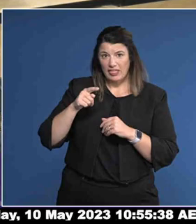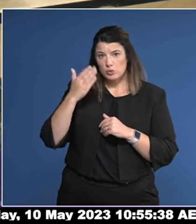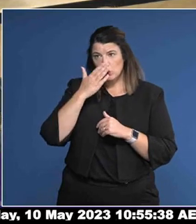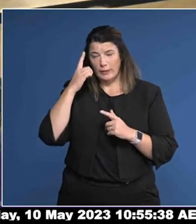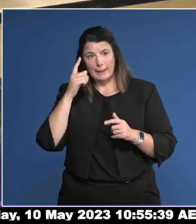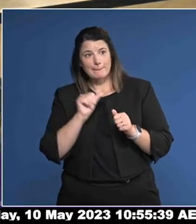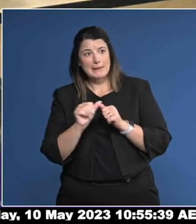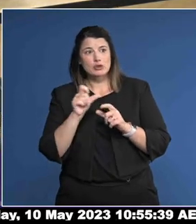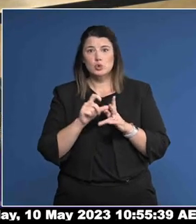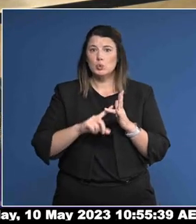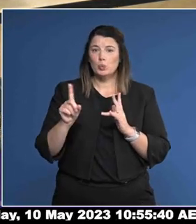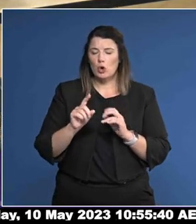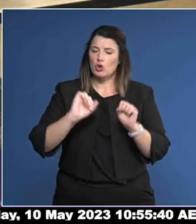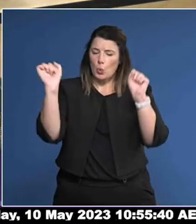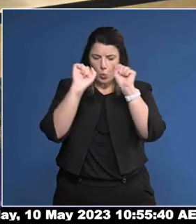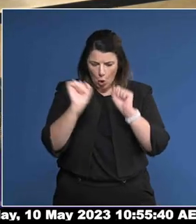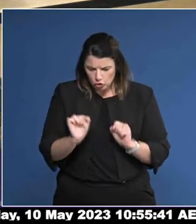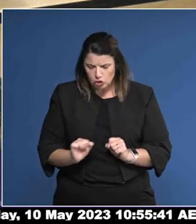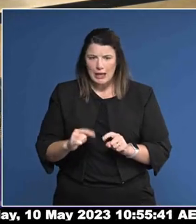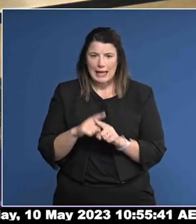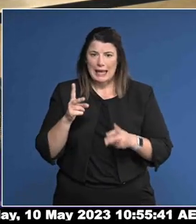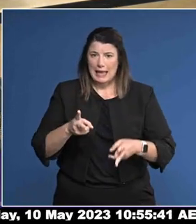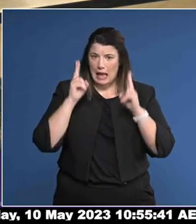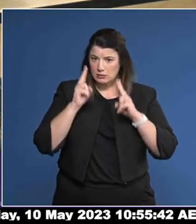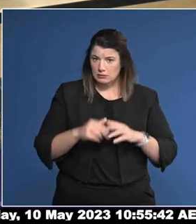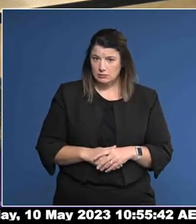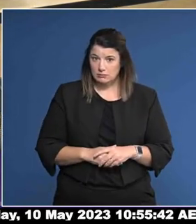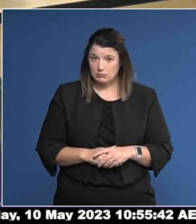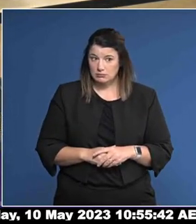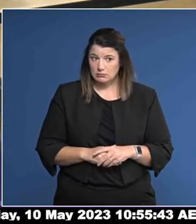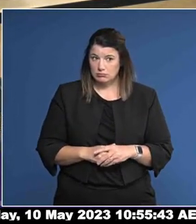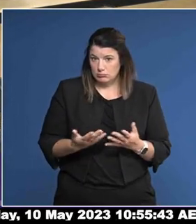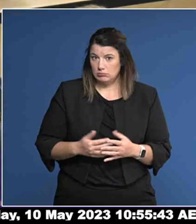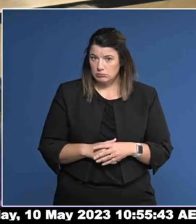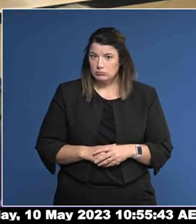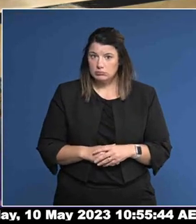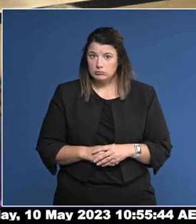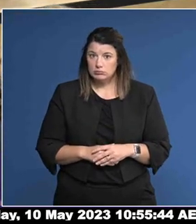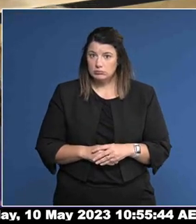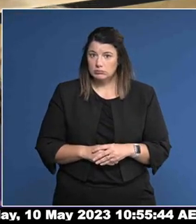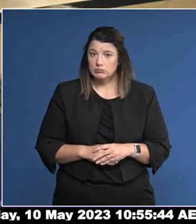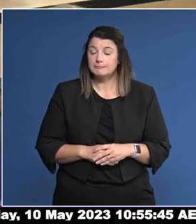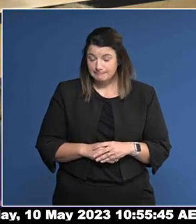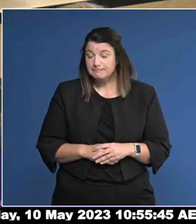and have the child's hair cut. That's the response, isn't it? That's the response that's documented here, yes.